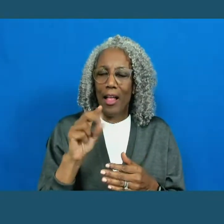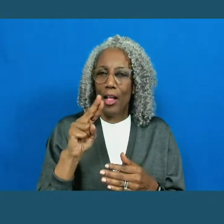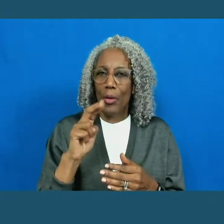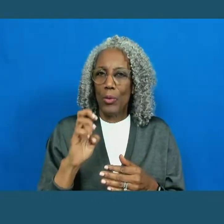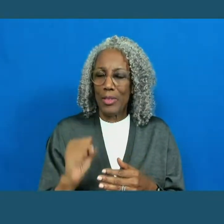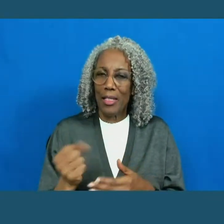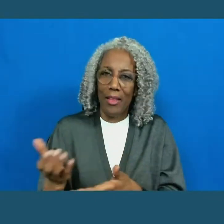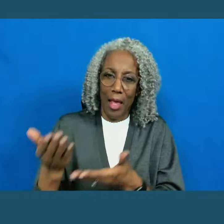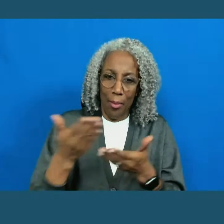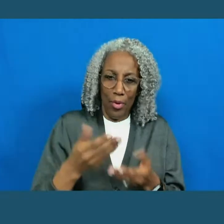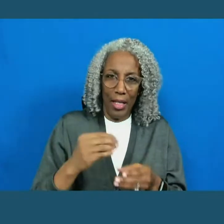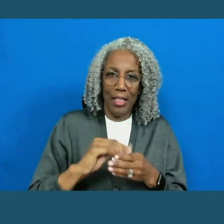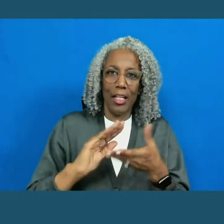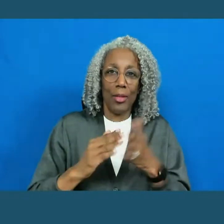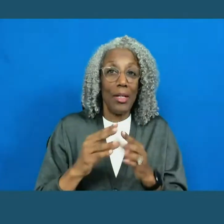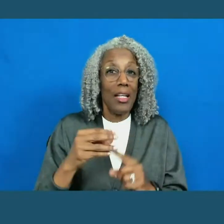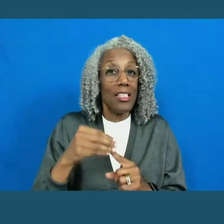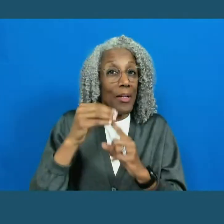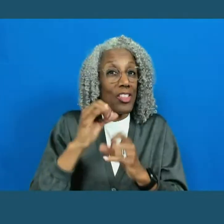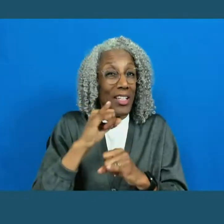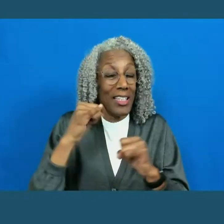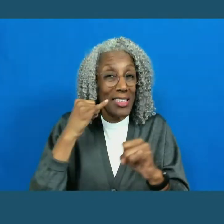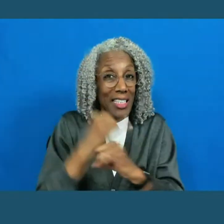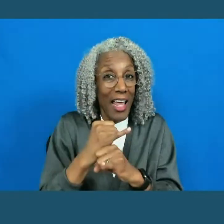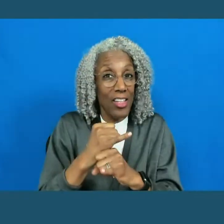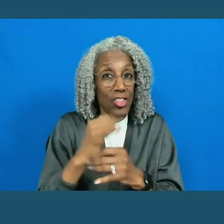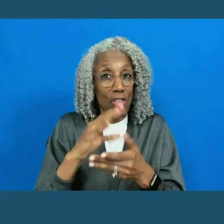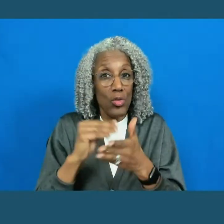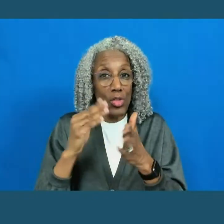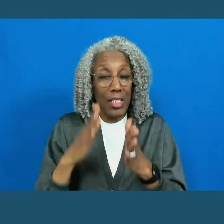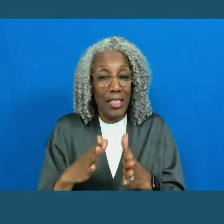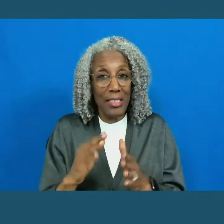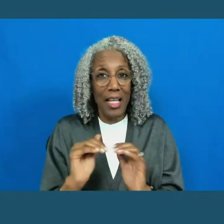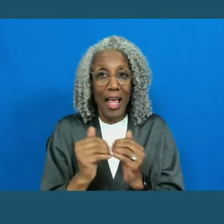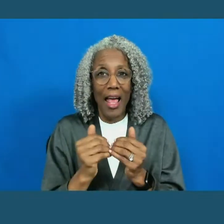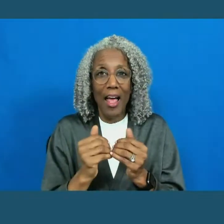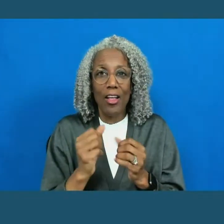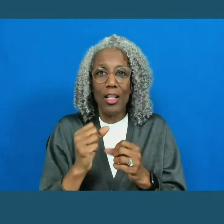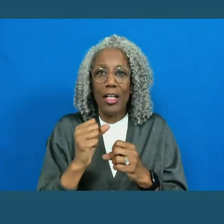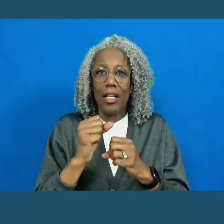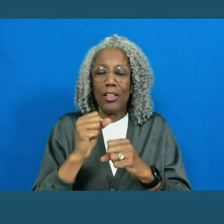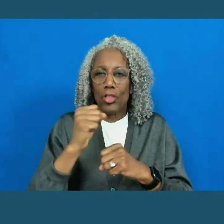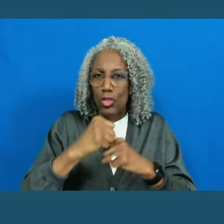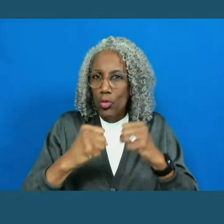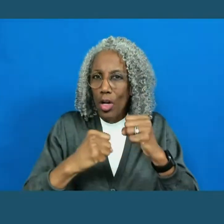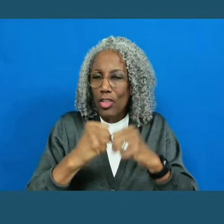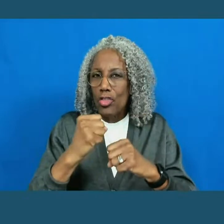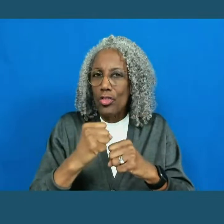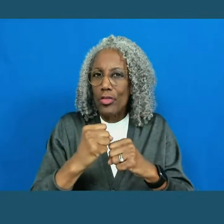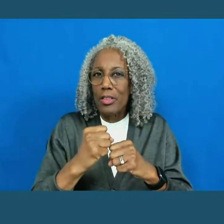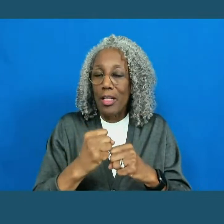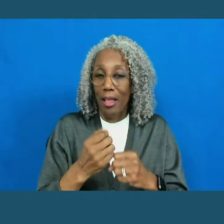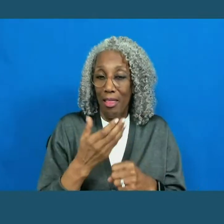students and the values they come into our community with, especially if they're international students, And how